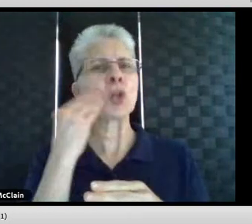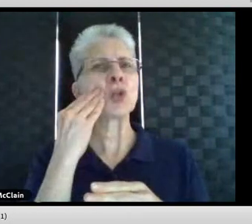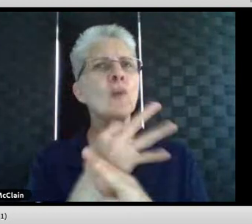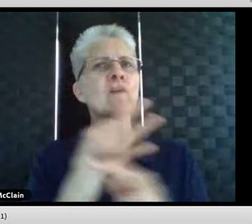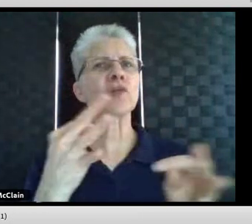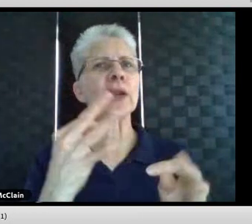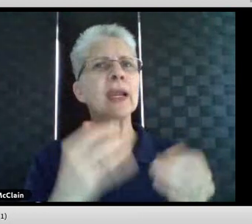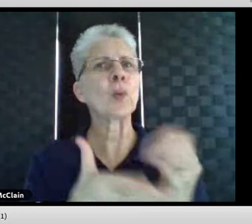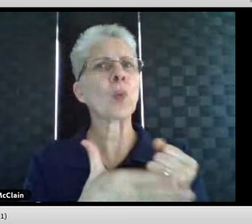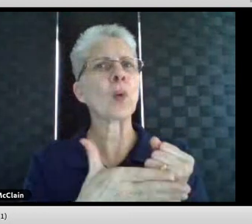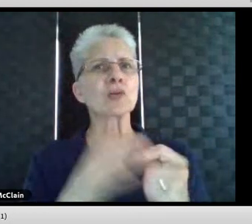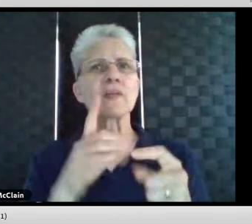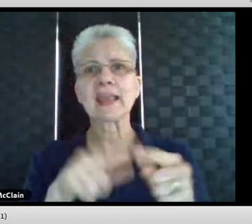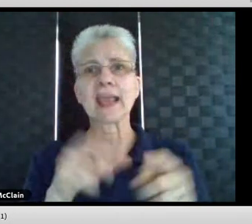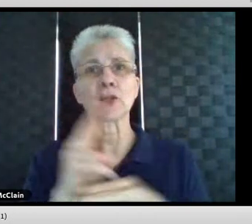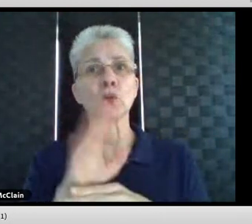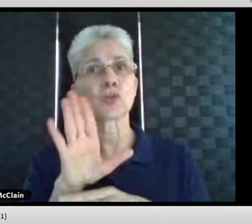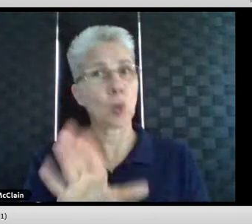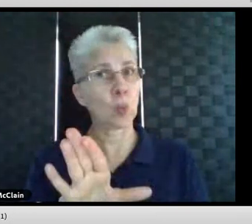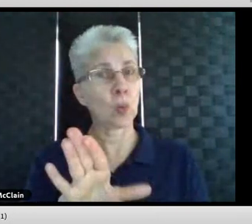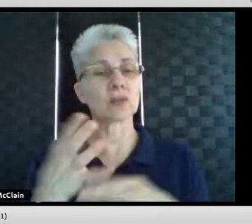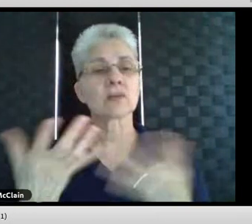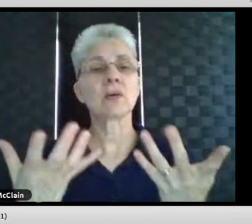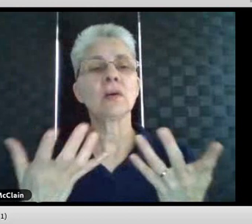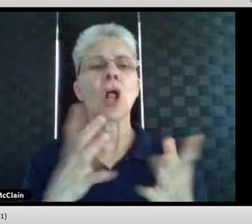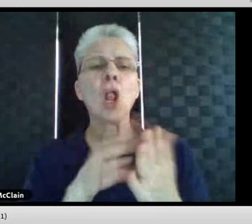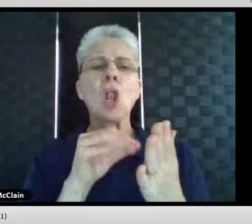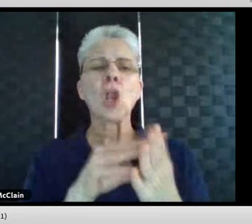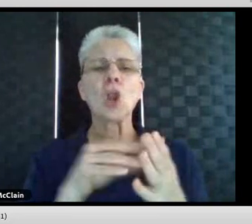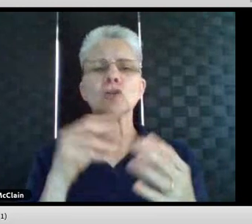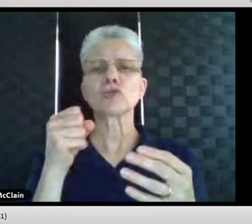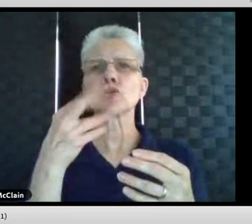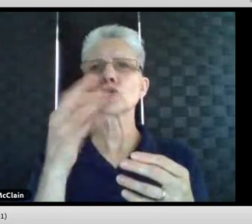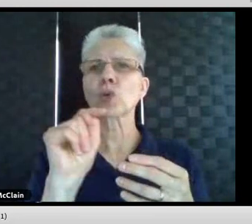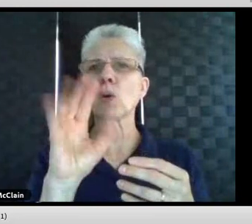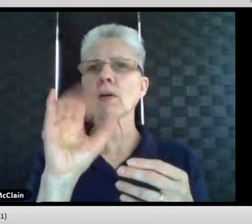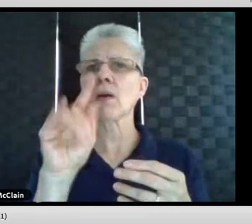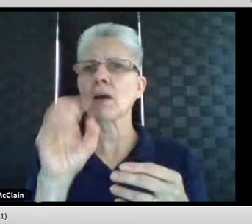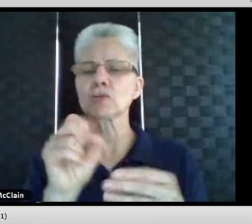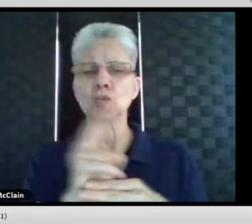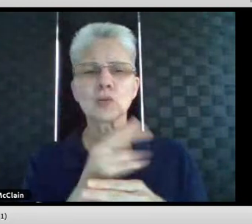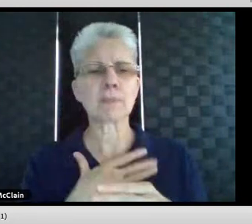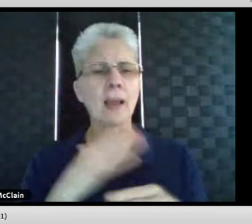if they can't use your pay resources. Learn the shortcuts. Use my chat form,